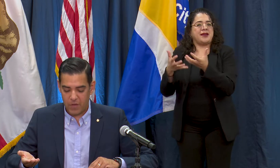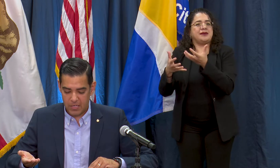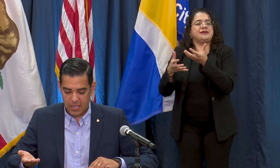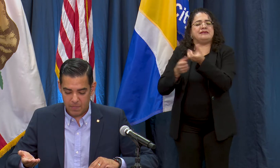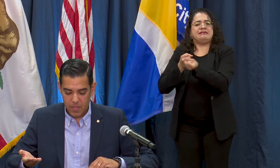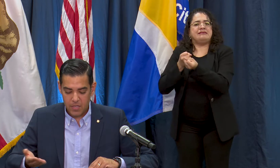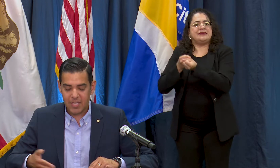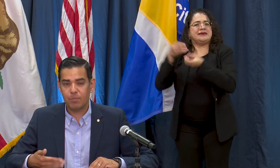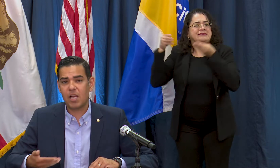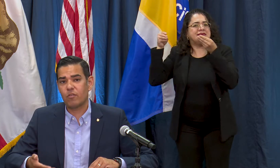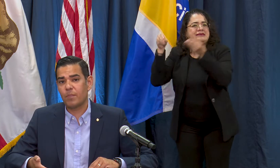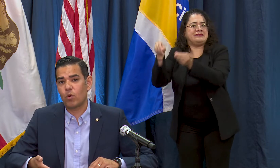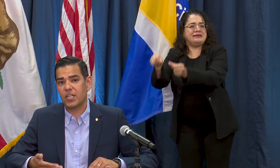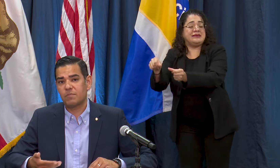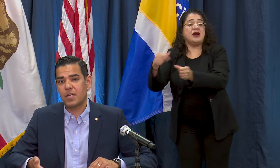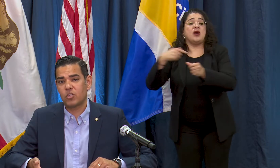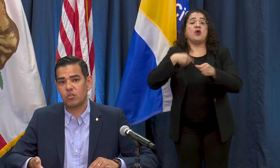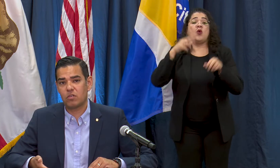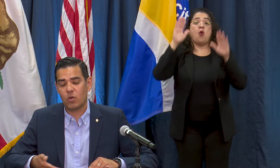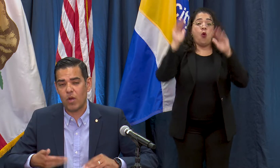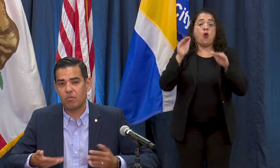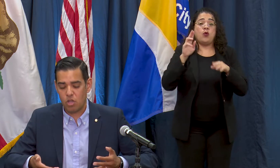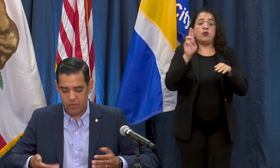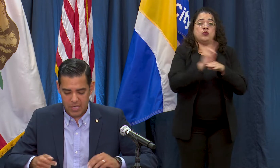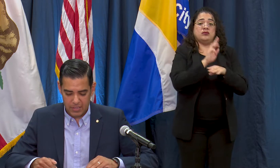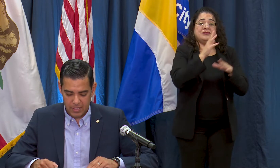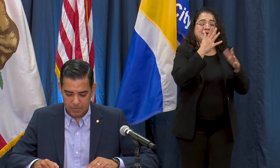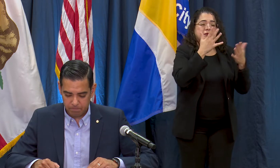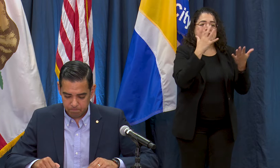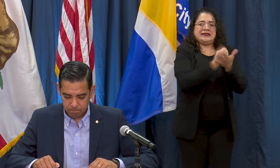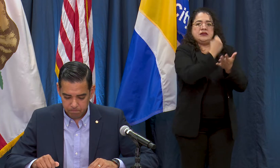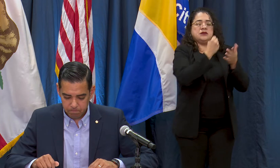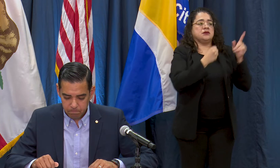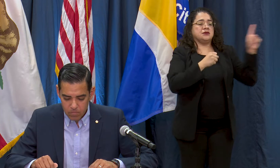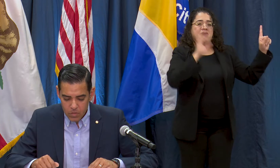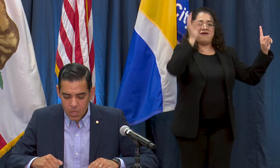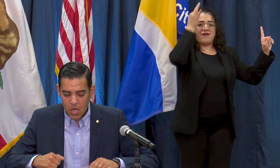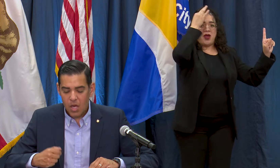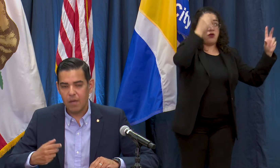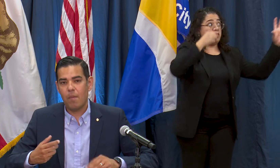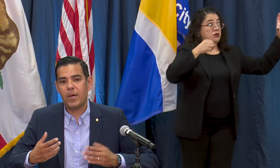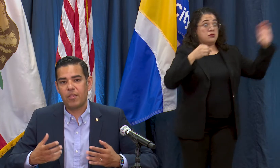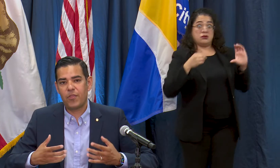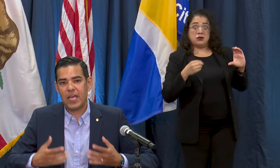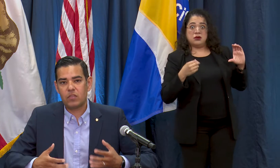funding to help cover important expenditures around COVID-19 but thanks